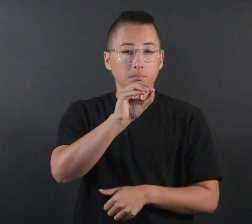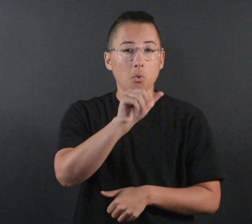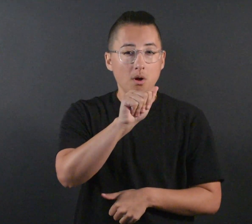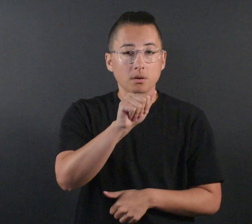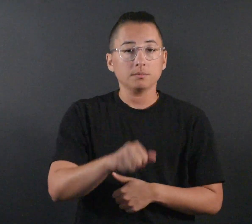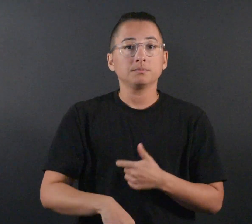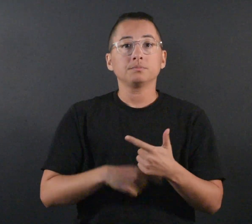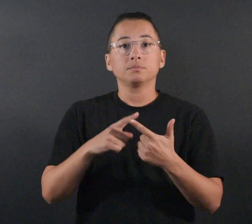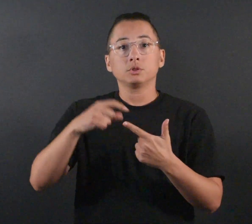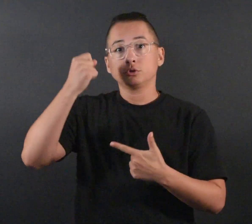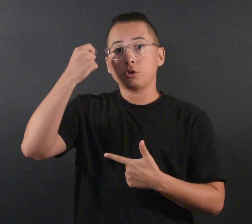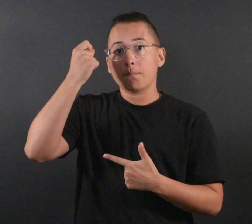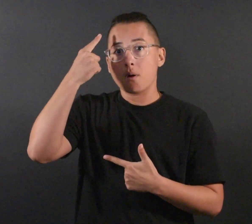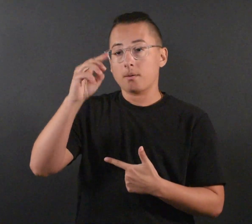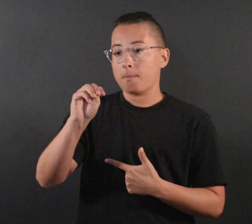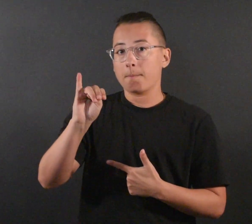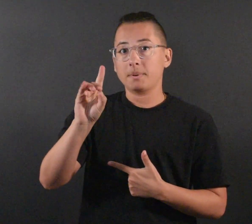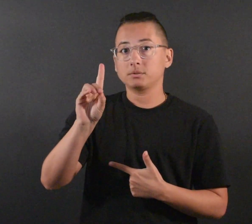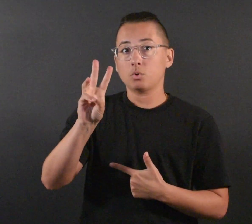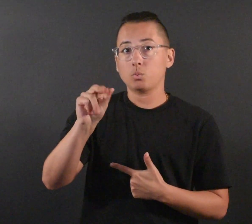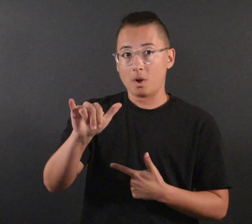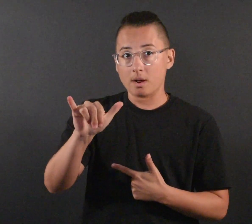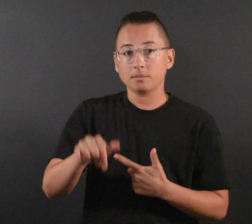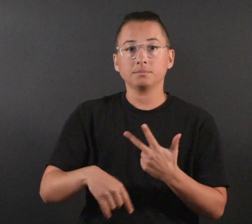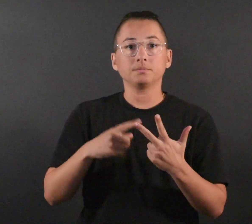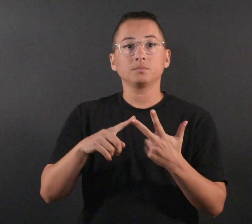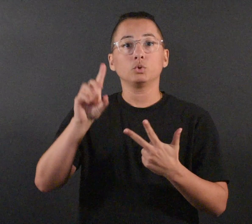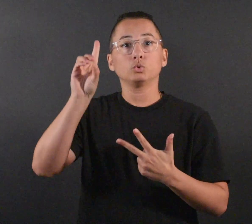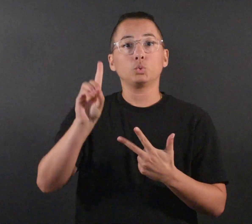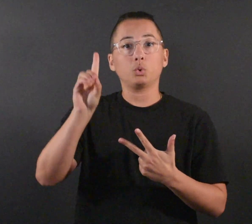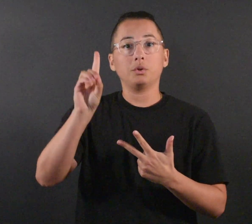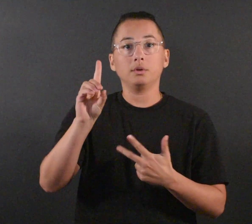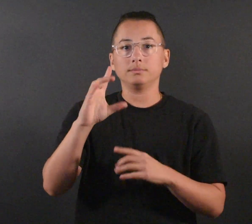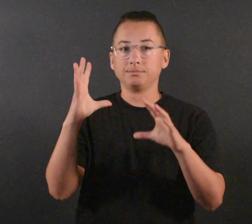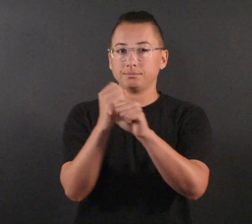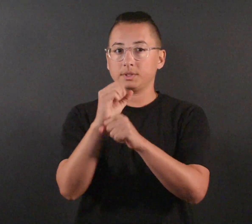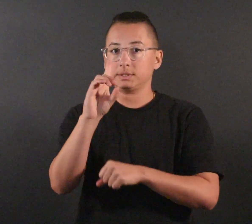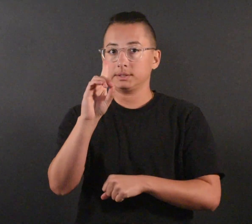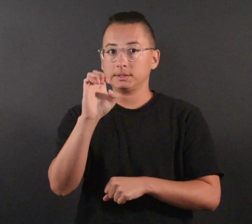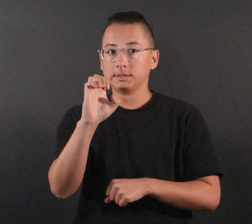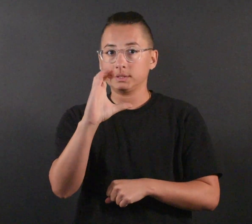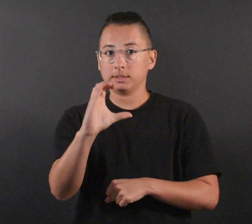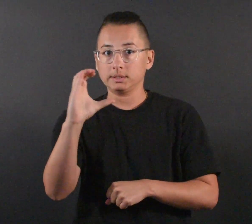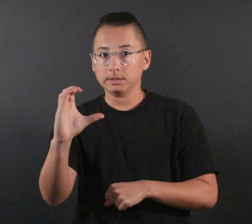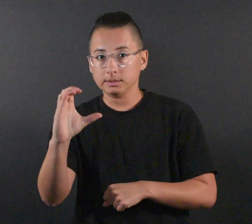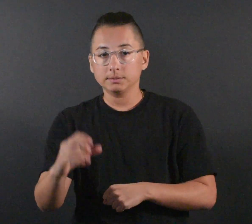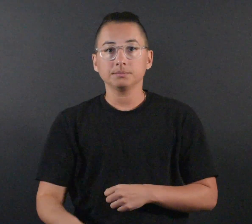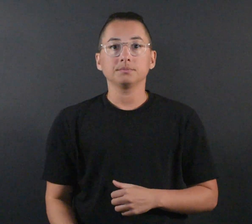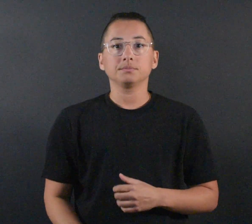• St. Paul Midway Community Vaccination Site • Duluth (DECC) Community Vaccination Site